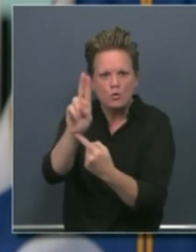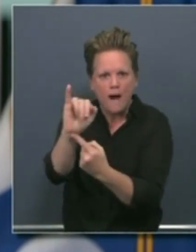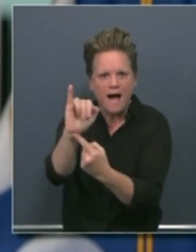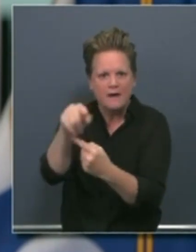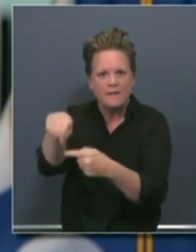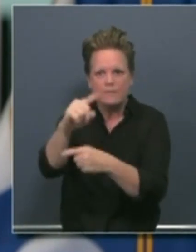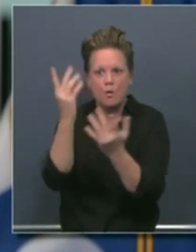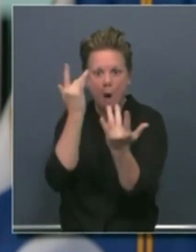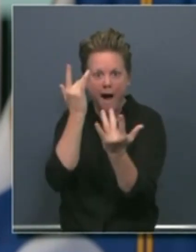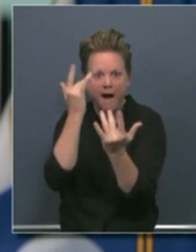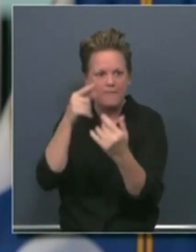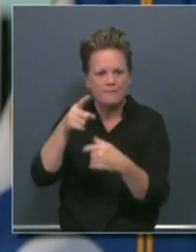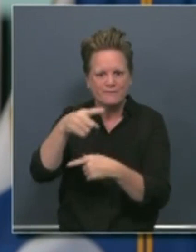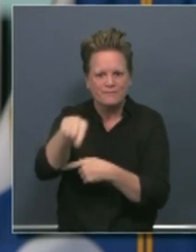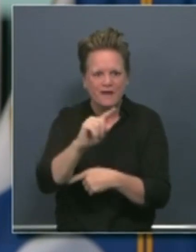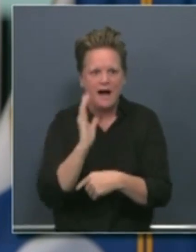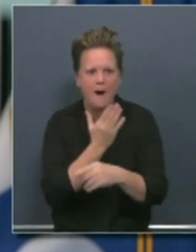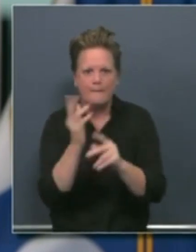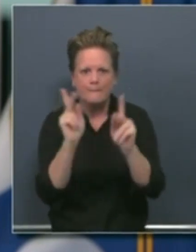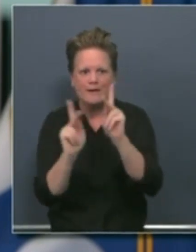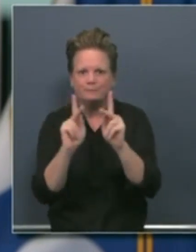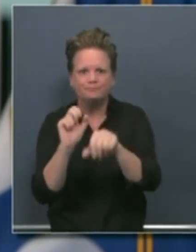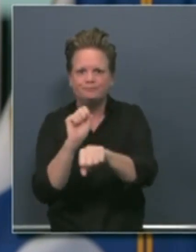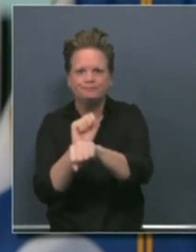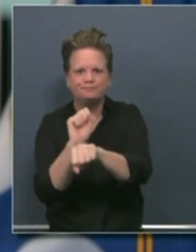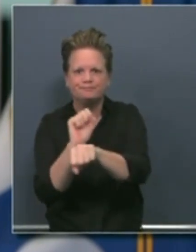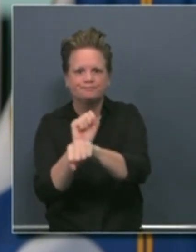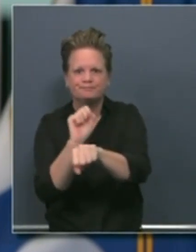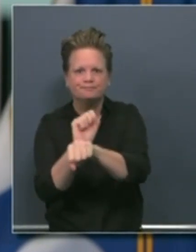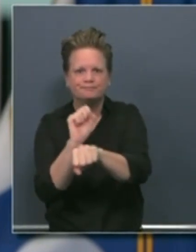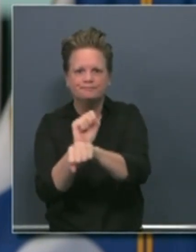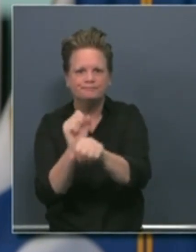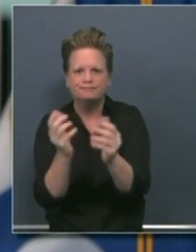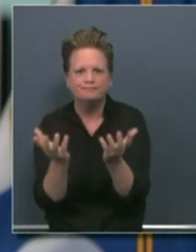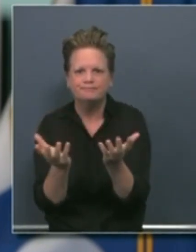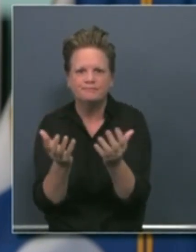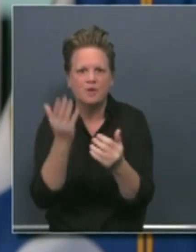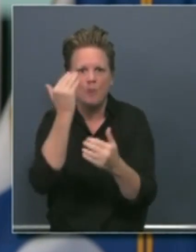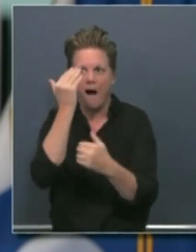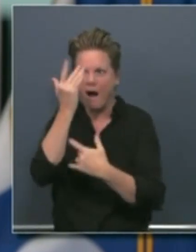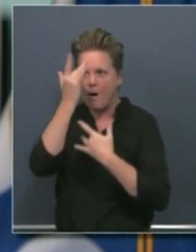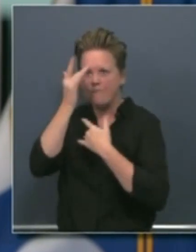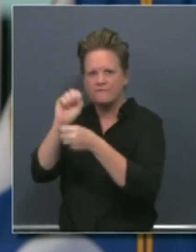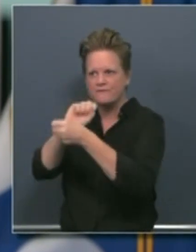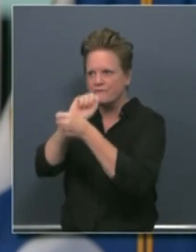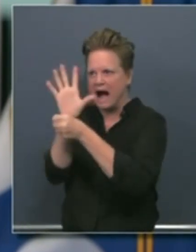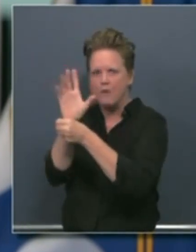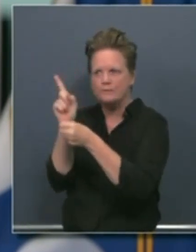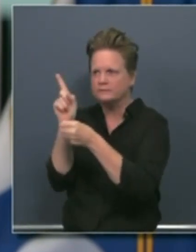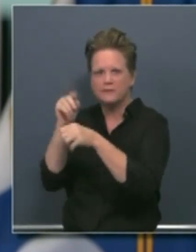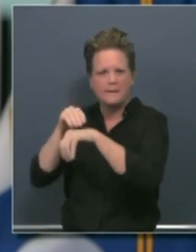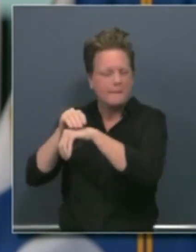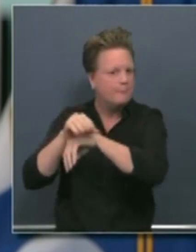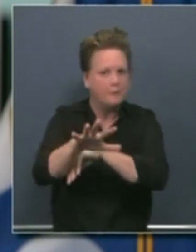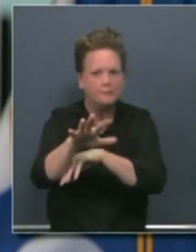STRUGGLING. WITH 10'S OF BILLIONS OF DOLLARS BUDGET DEFICITS DIRECTLY. AS AN